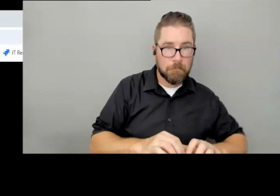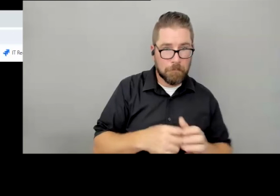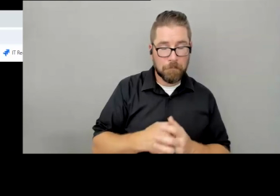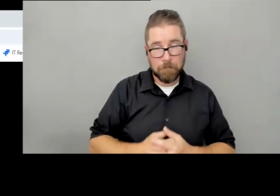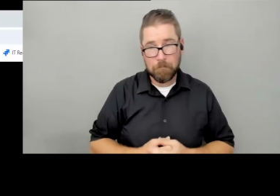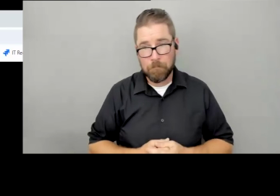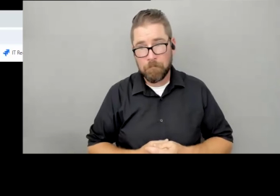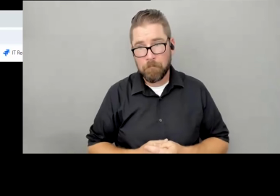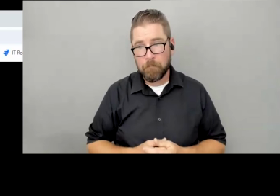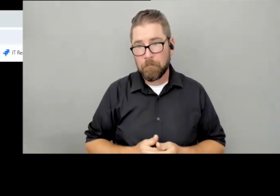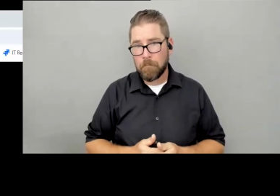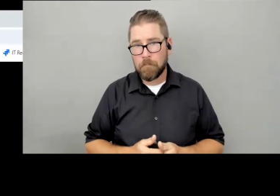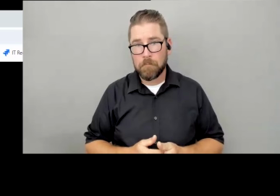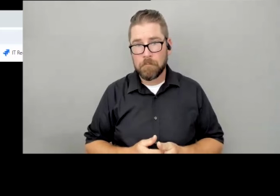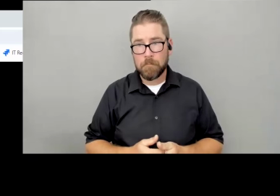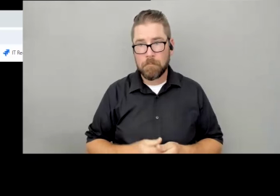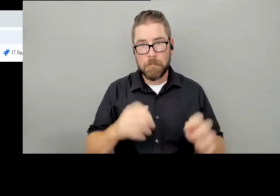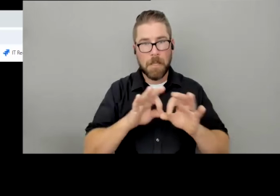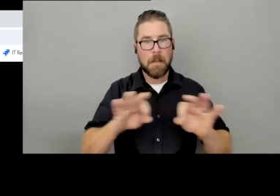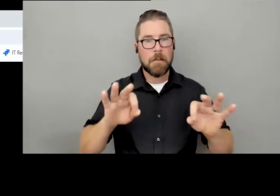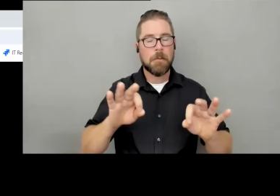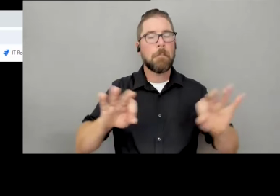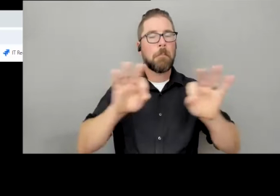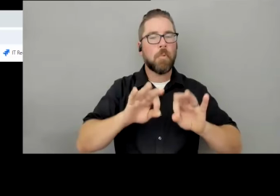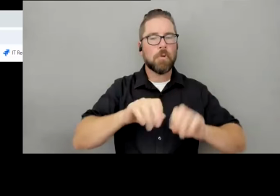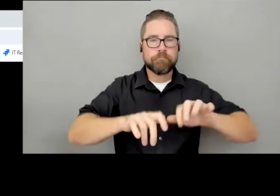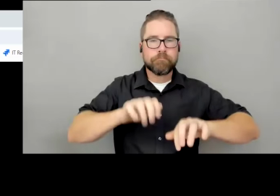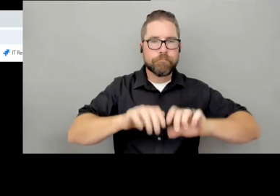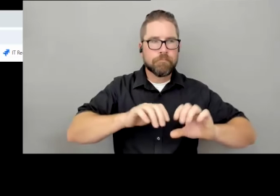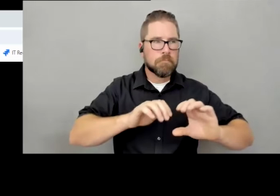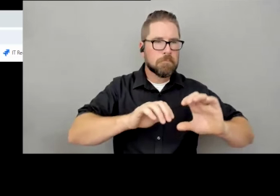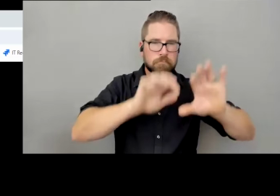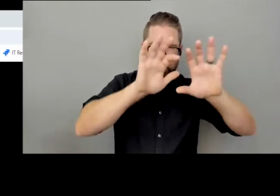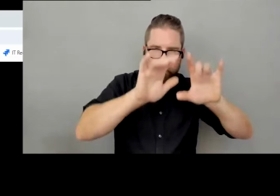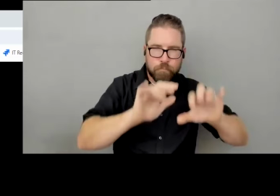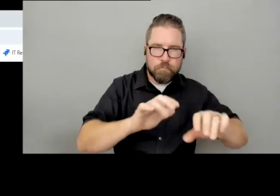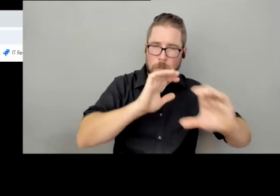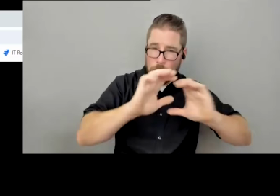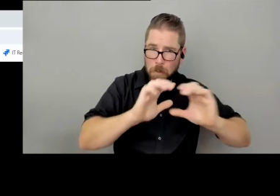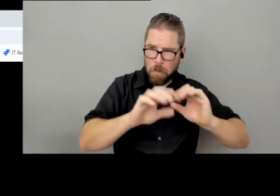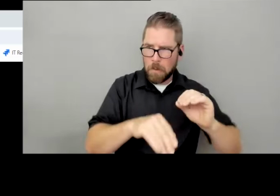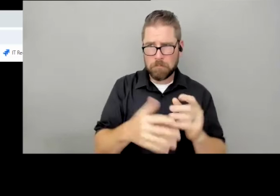Hey, I never spoke with this student. And that will of course be another thing that we can address after that.